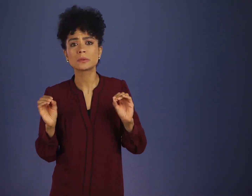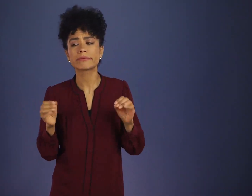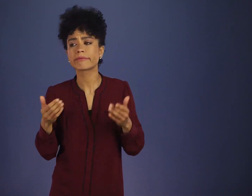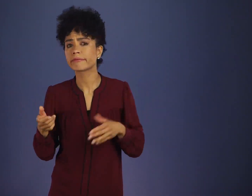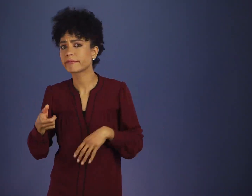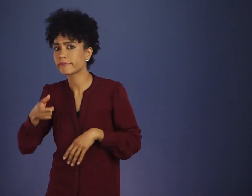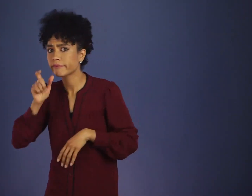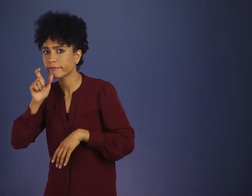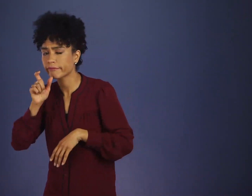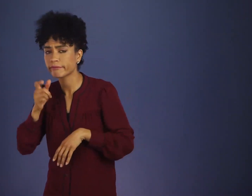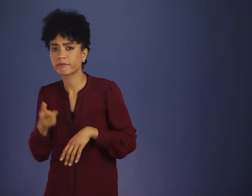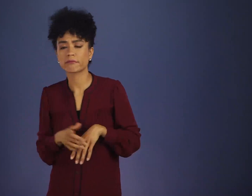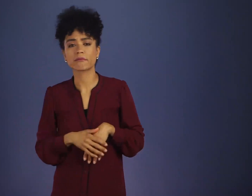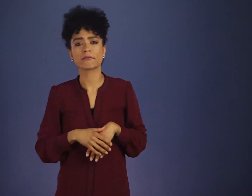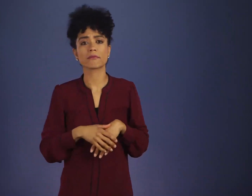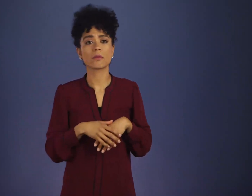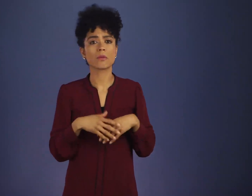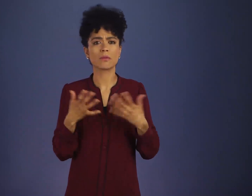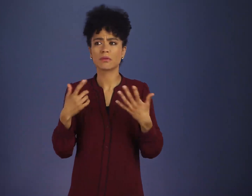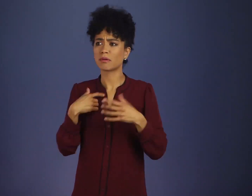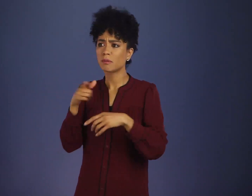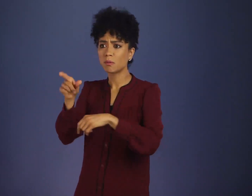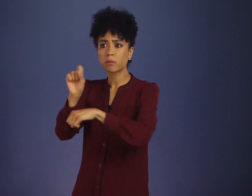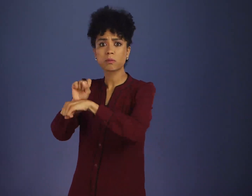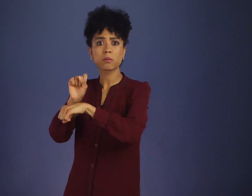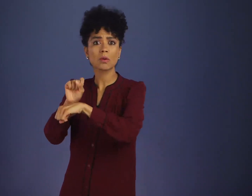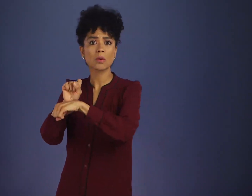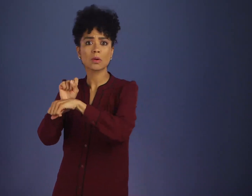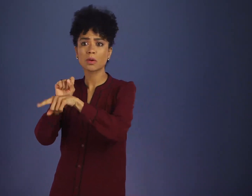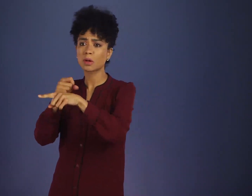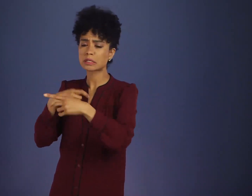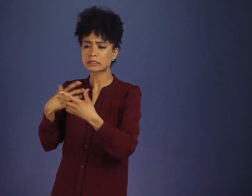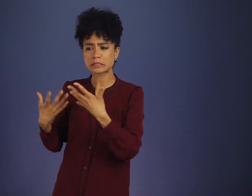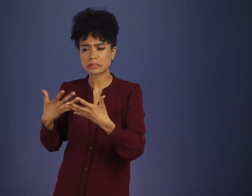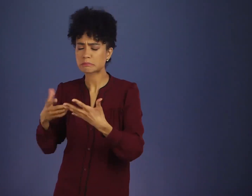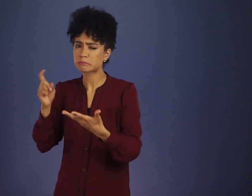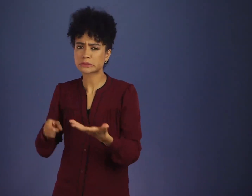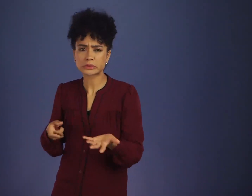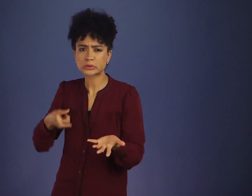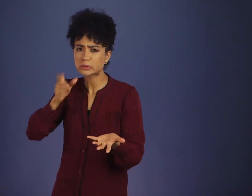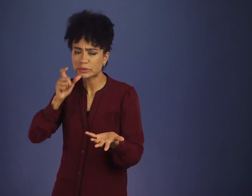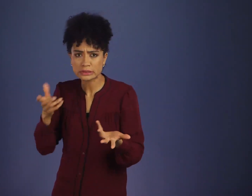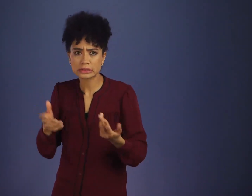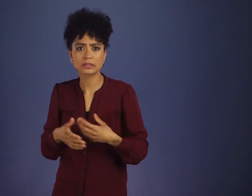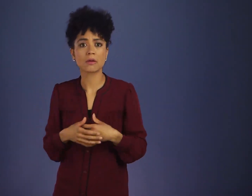We had to drink because at work we were great successes or dismal failures.